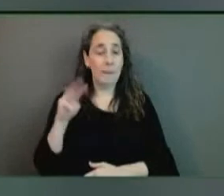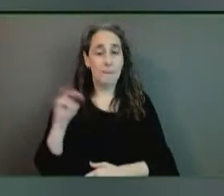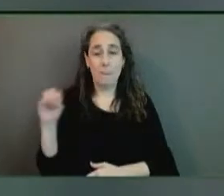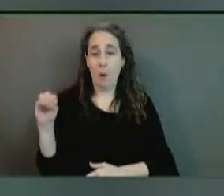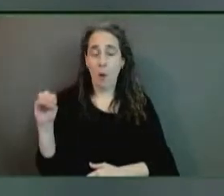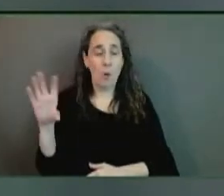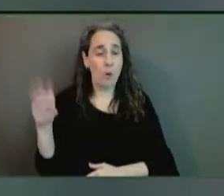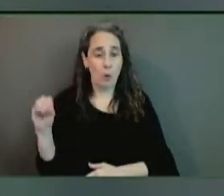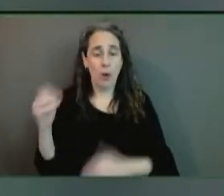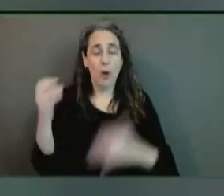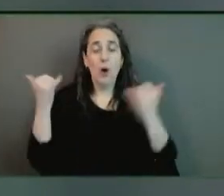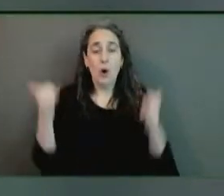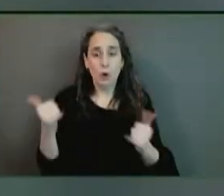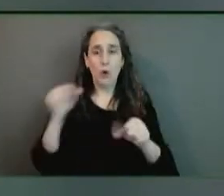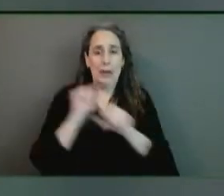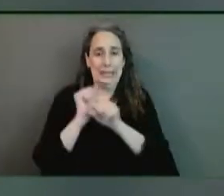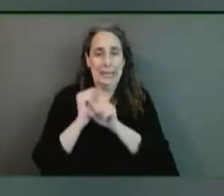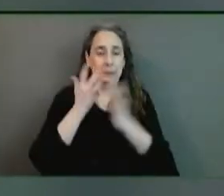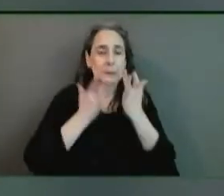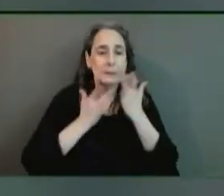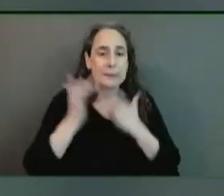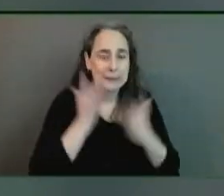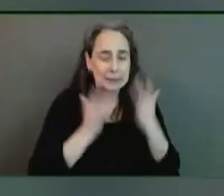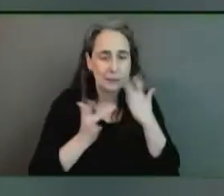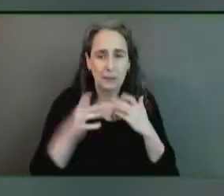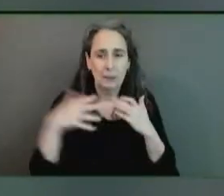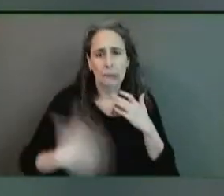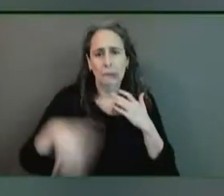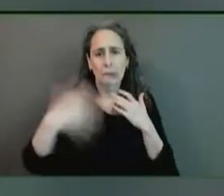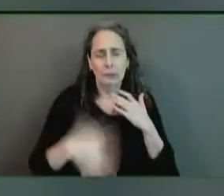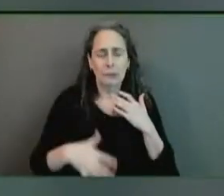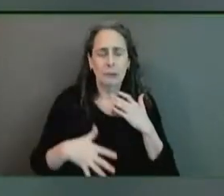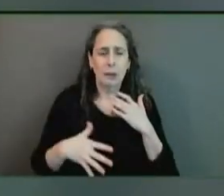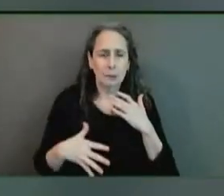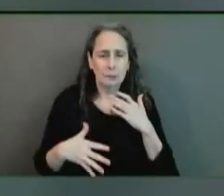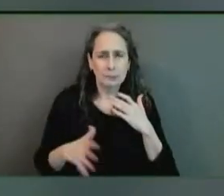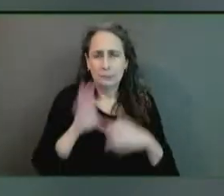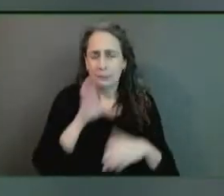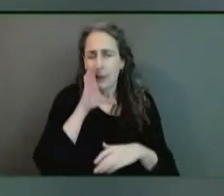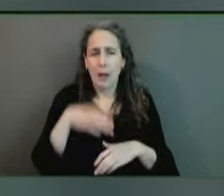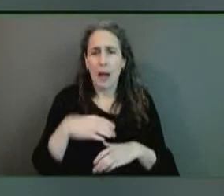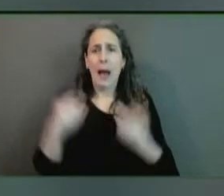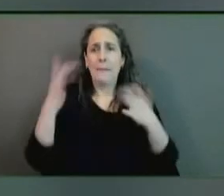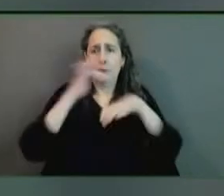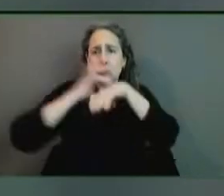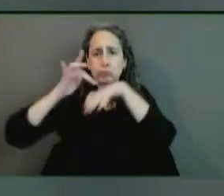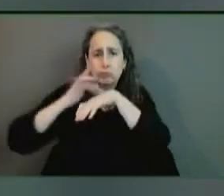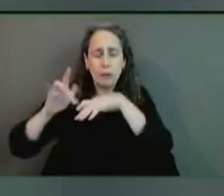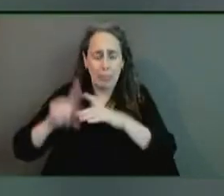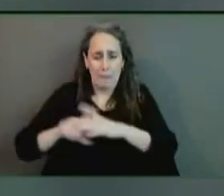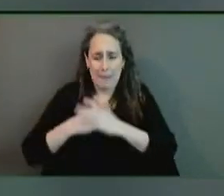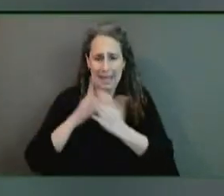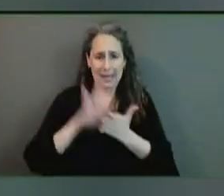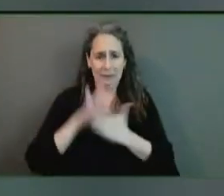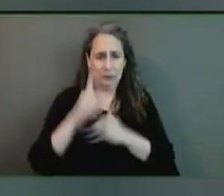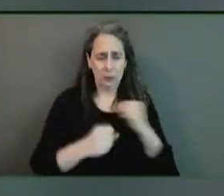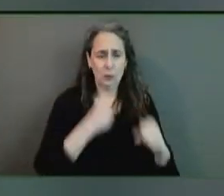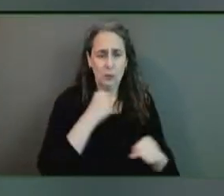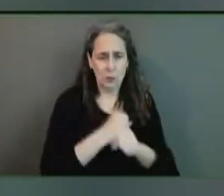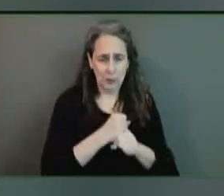because this problem is not unique to Montgomery County. Current labor shortages resulted in an abnormally had number of